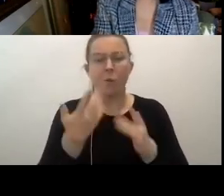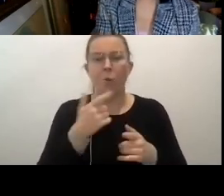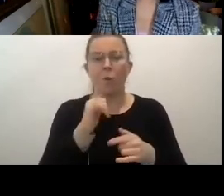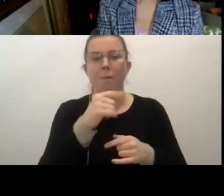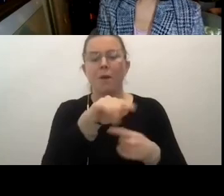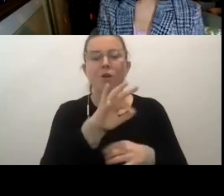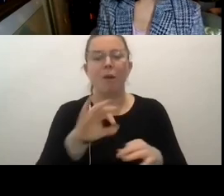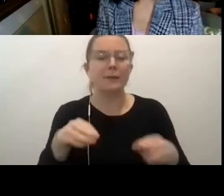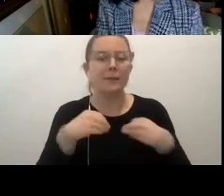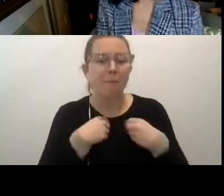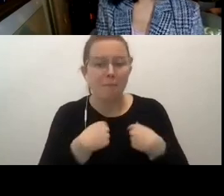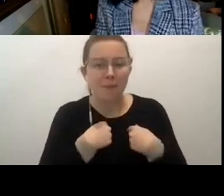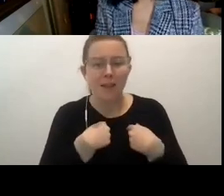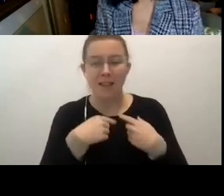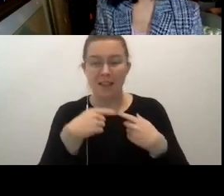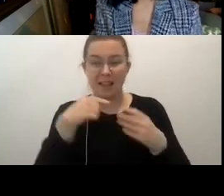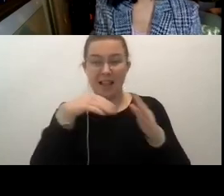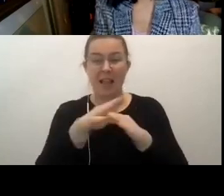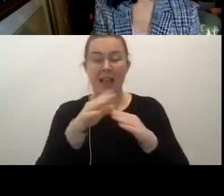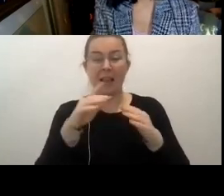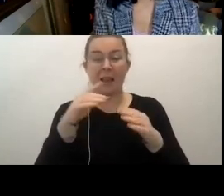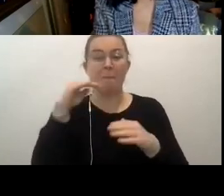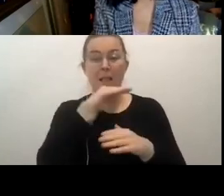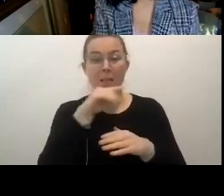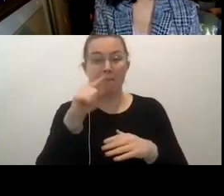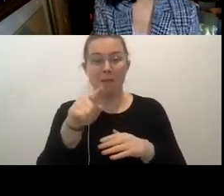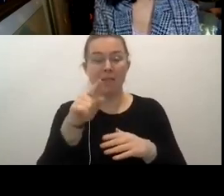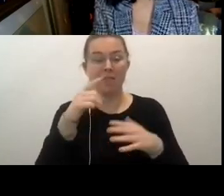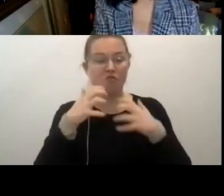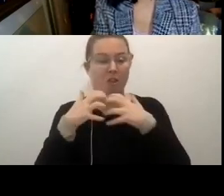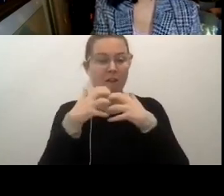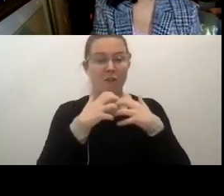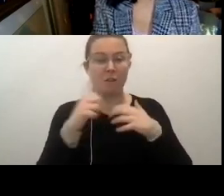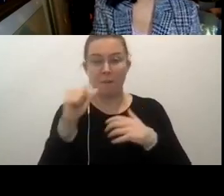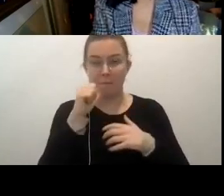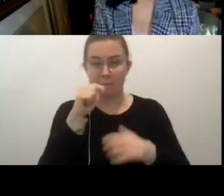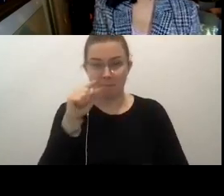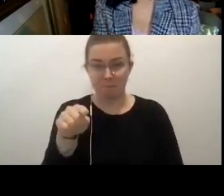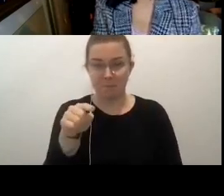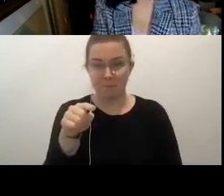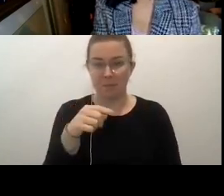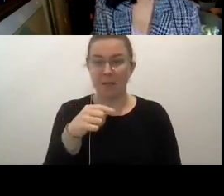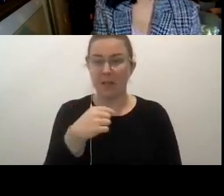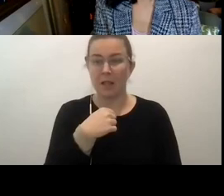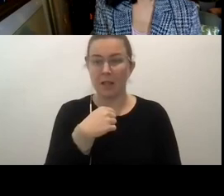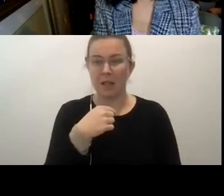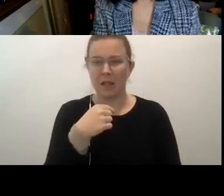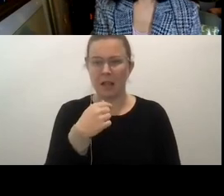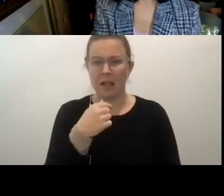it was in a crowded pub in Melbourne and it took me a while to find them and I went